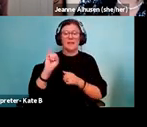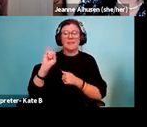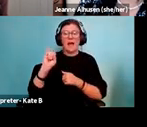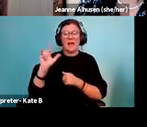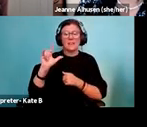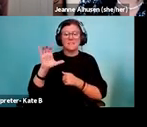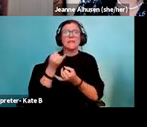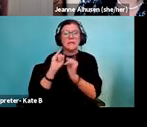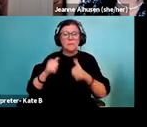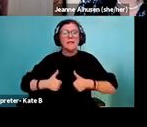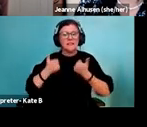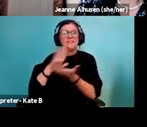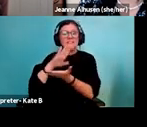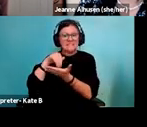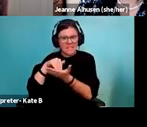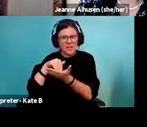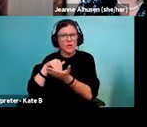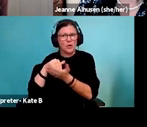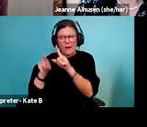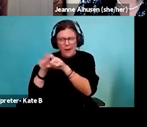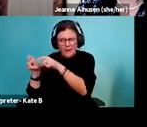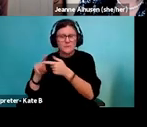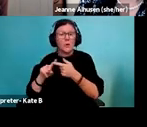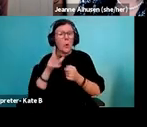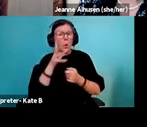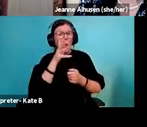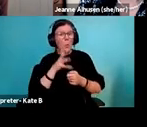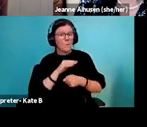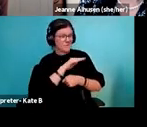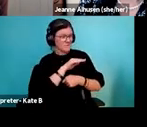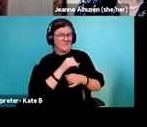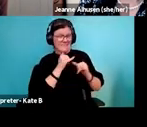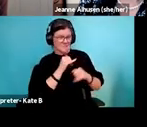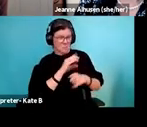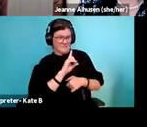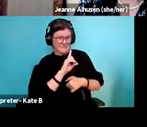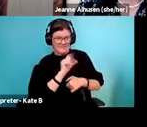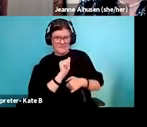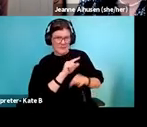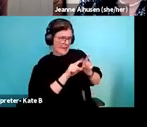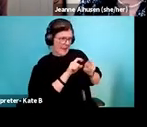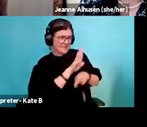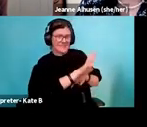to women with similar disabilities about their experiences. I think that word-of-mouth is